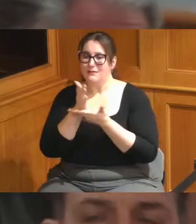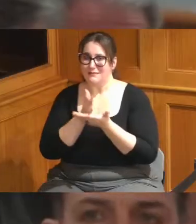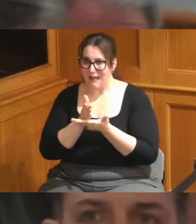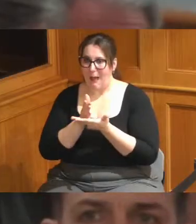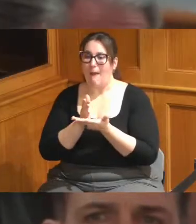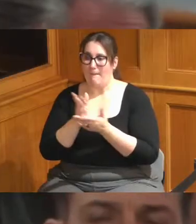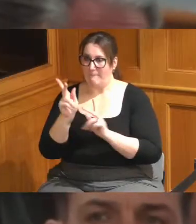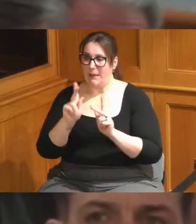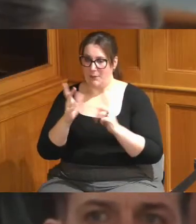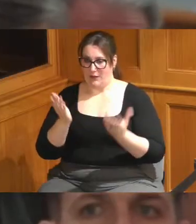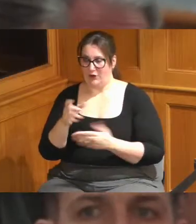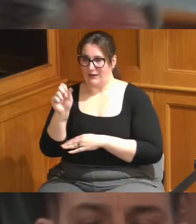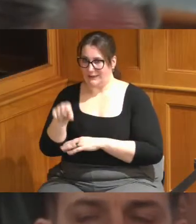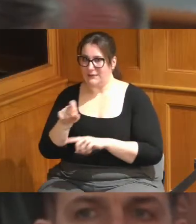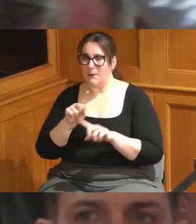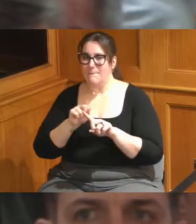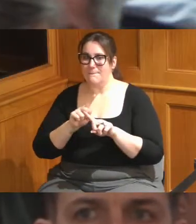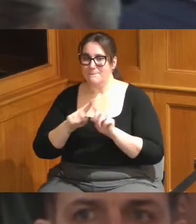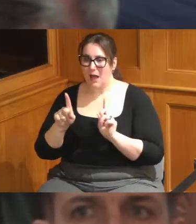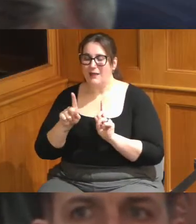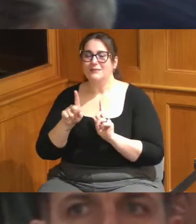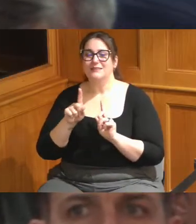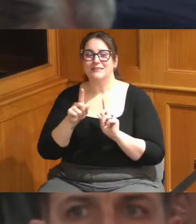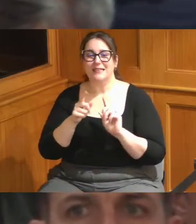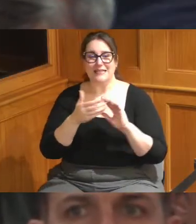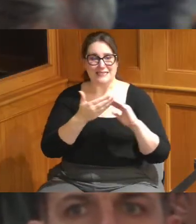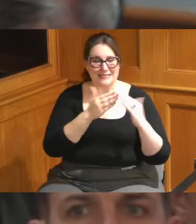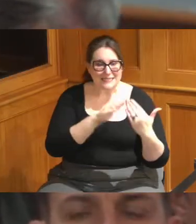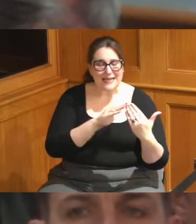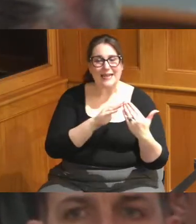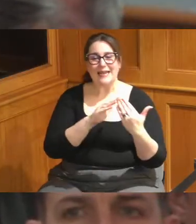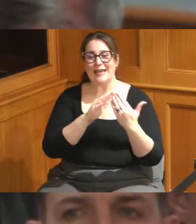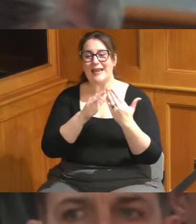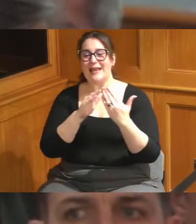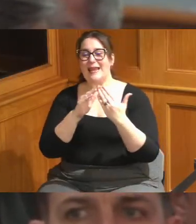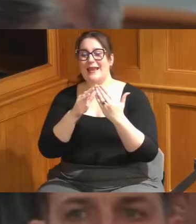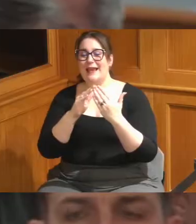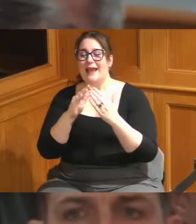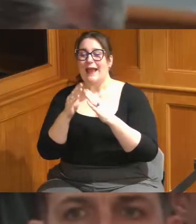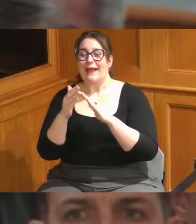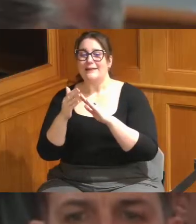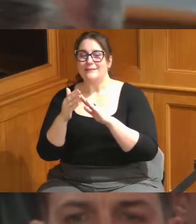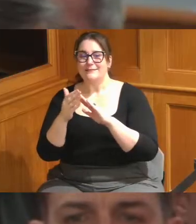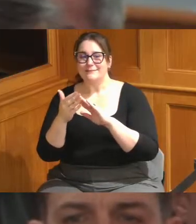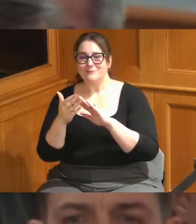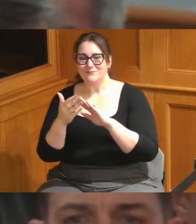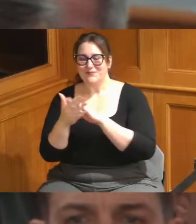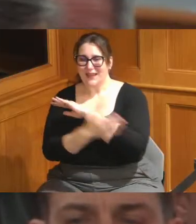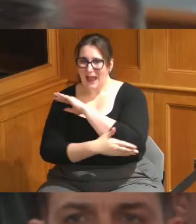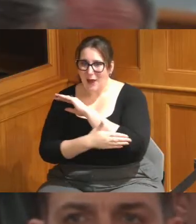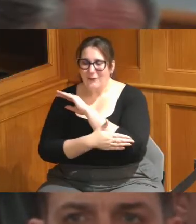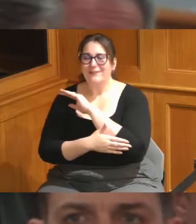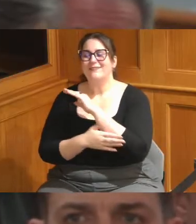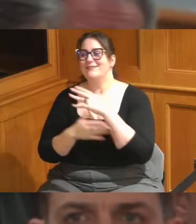is made up by city, county, Bengals and Red's Representatives. starting with management and